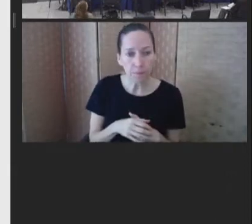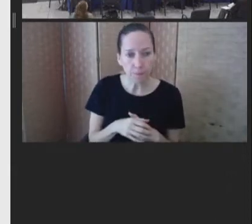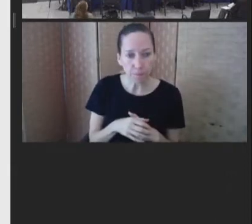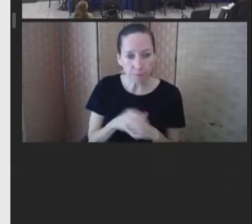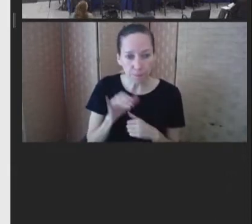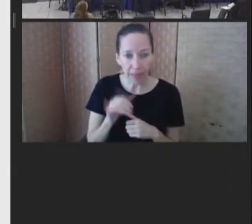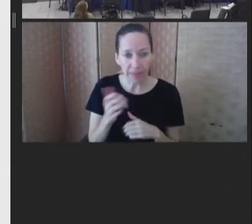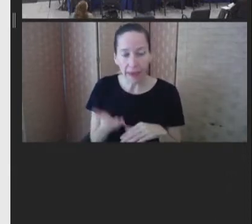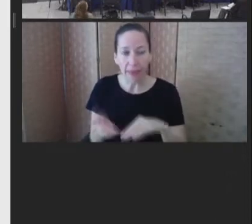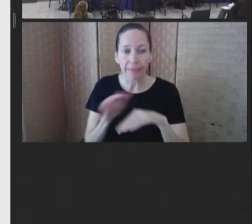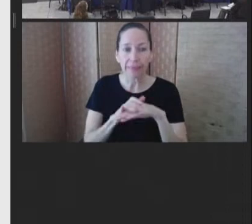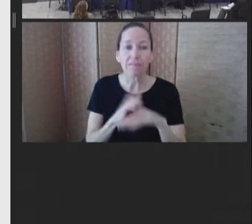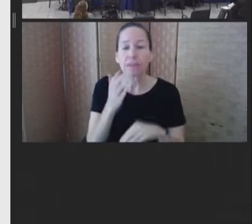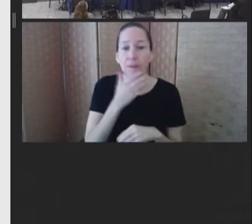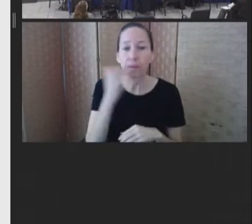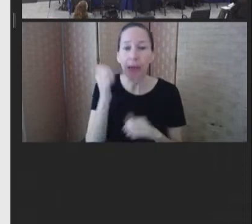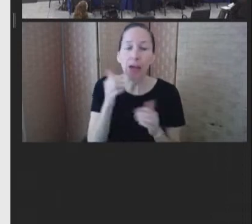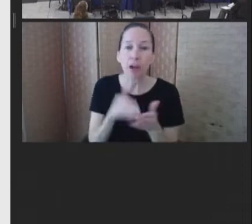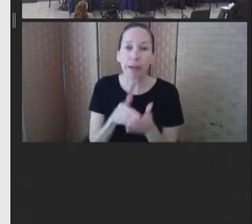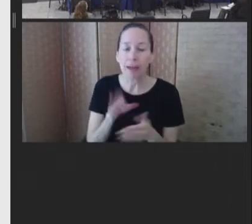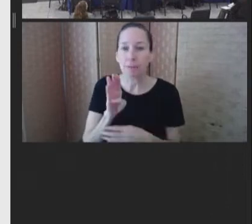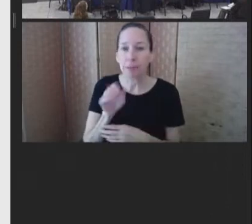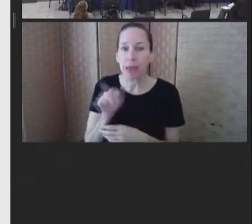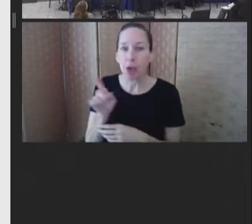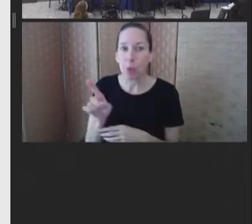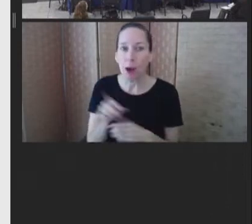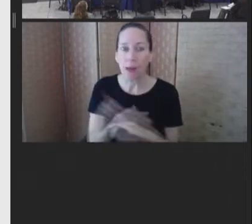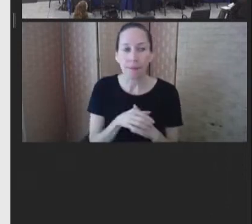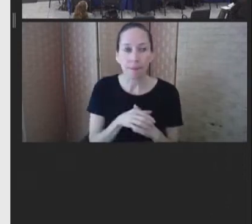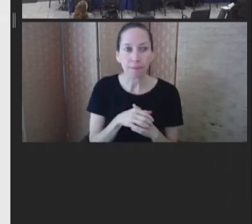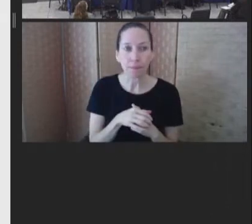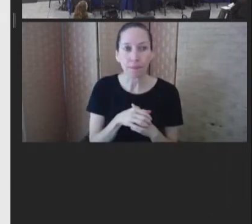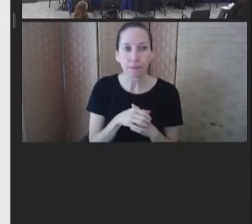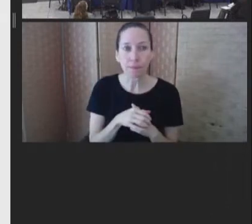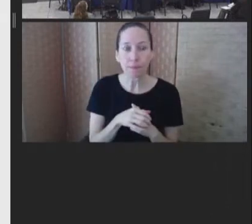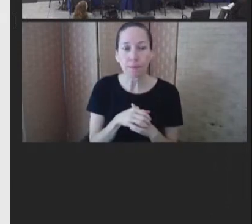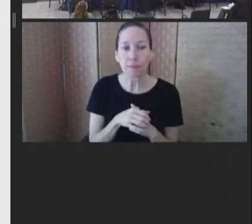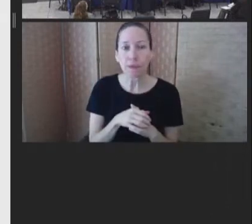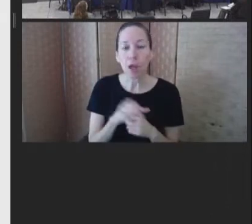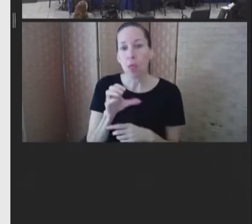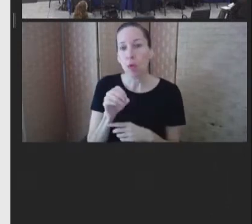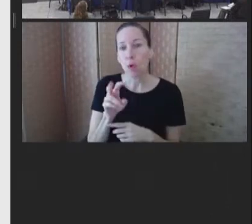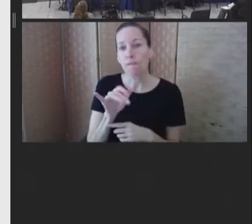Next. So, one of the deliverable for COVAIL, was to try to position BA.4/BA.5